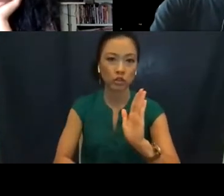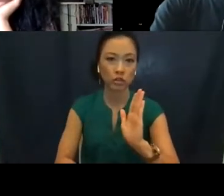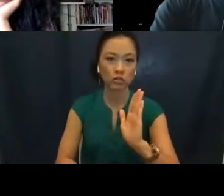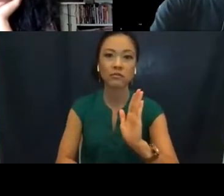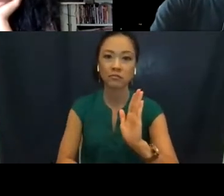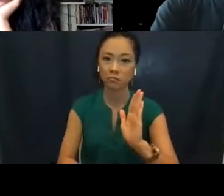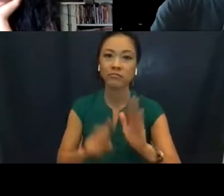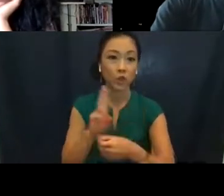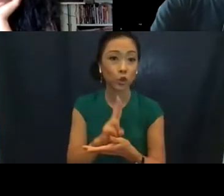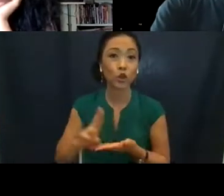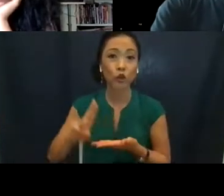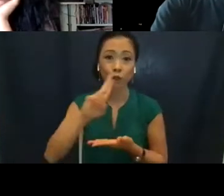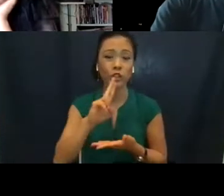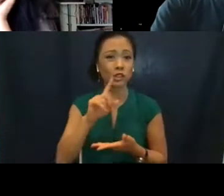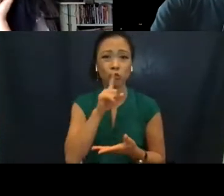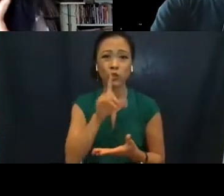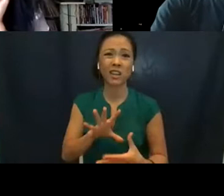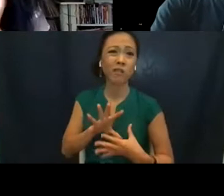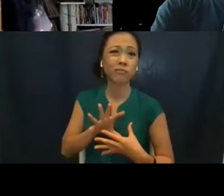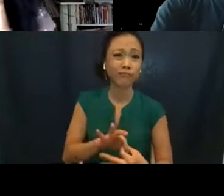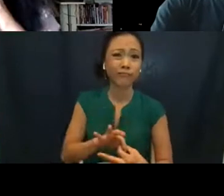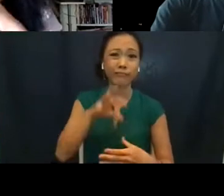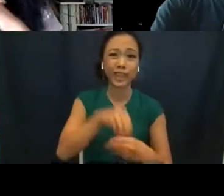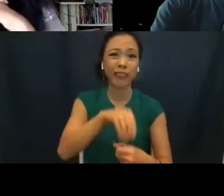in the business of funding research. It won't go away,